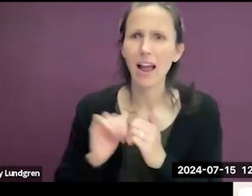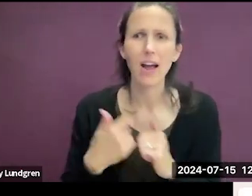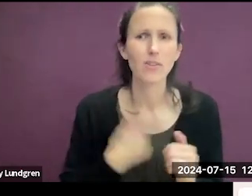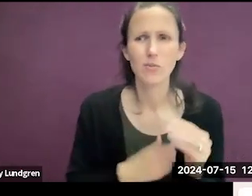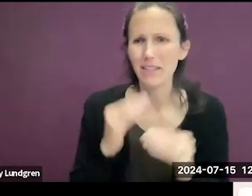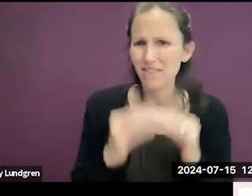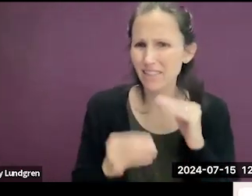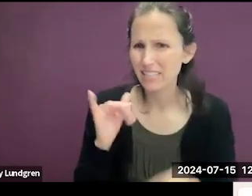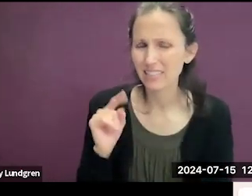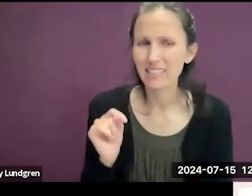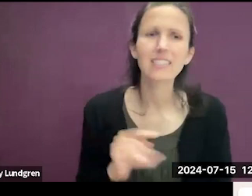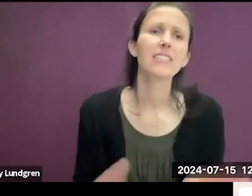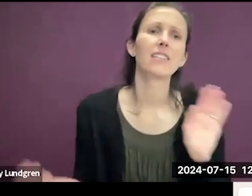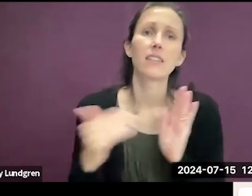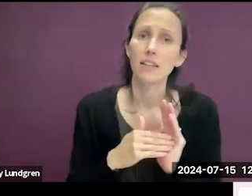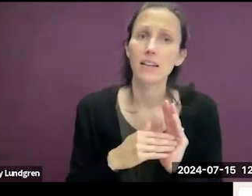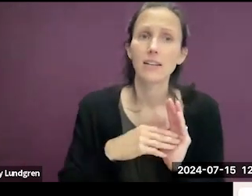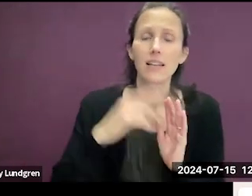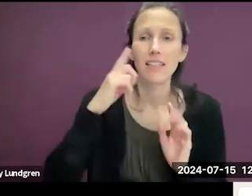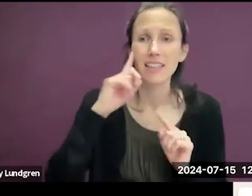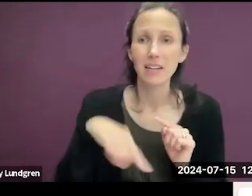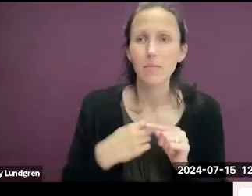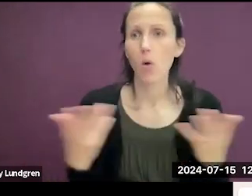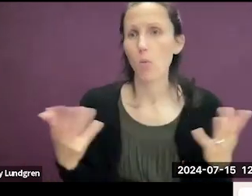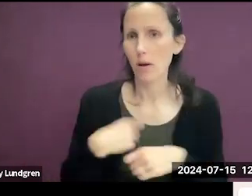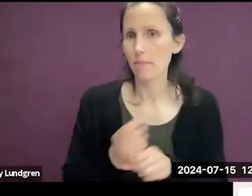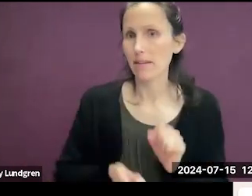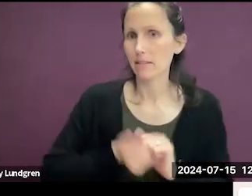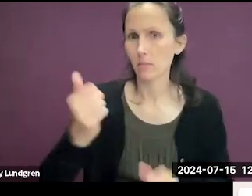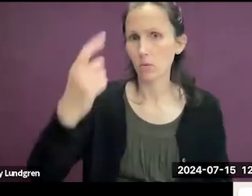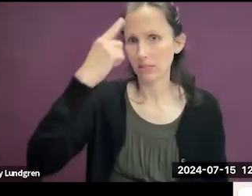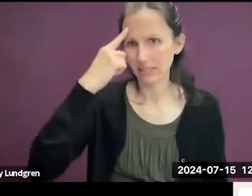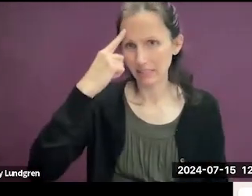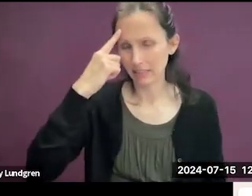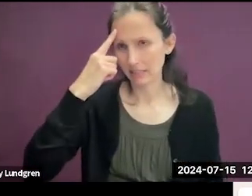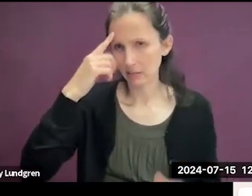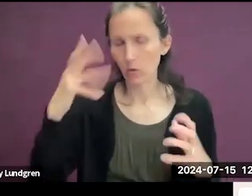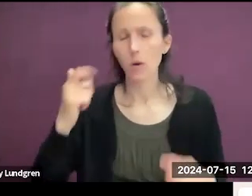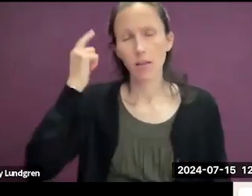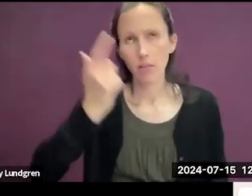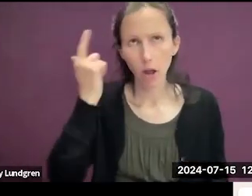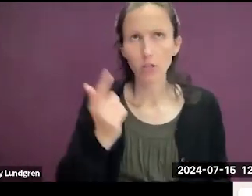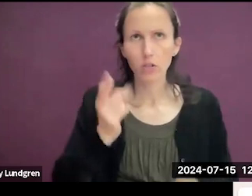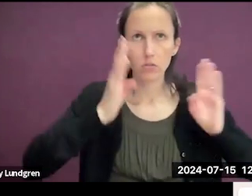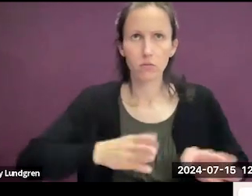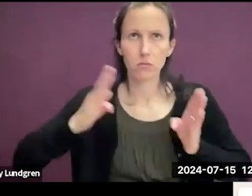So again, think about what makes the most sense logically. We want a logical reading order.